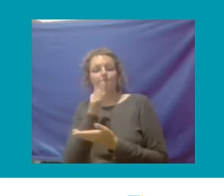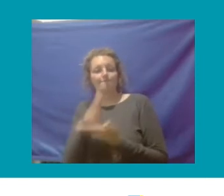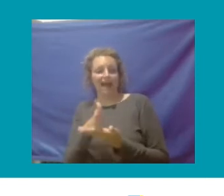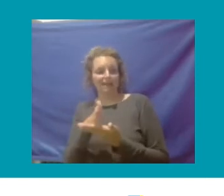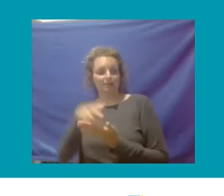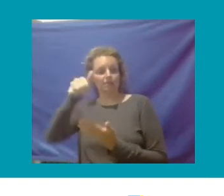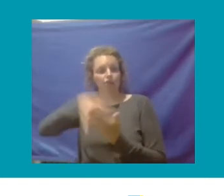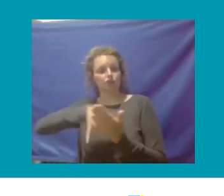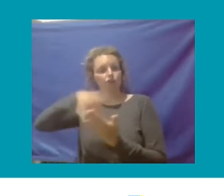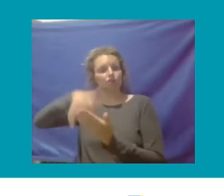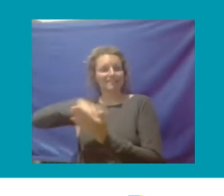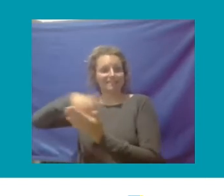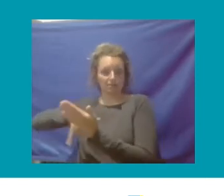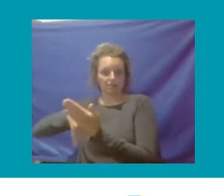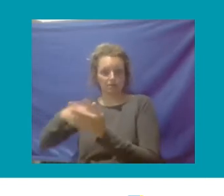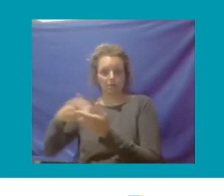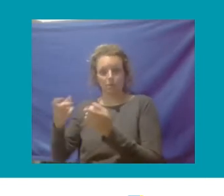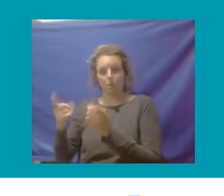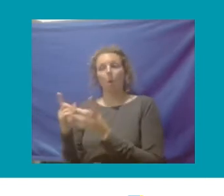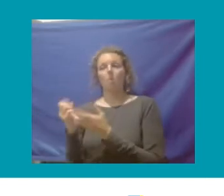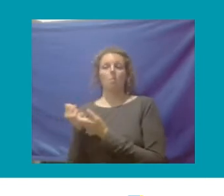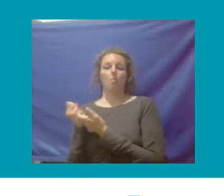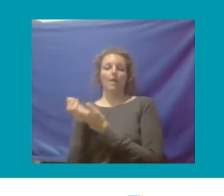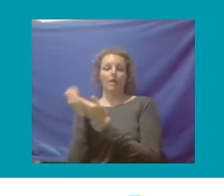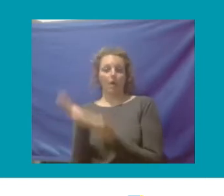offer and what organisations and services can do to get involved.